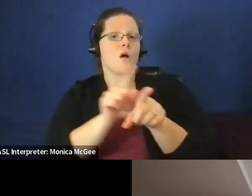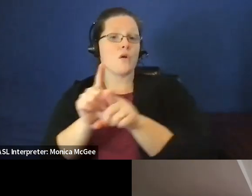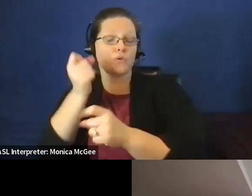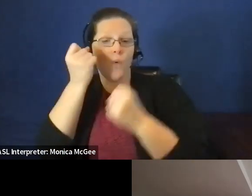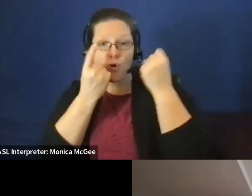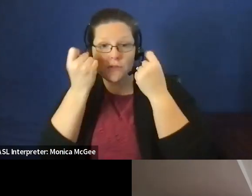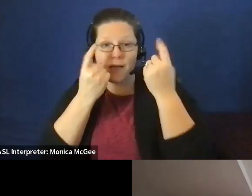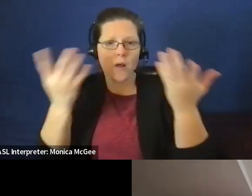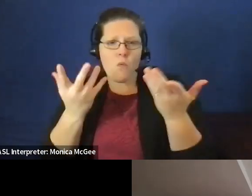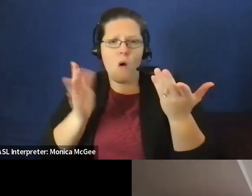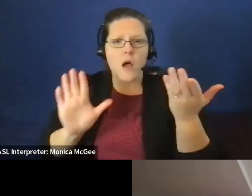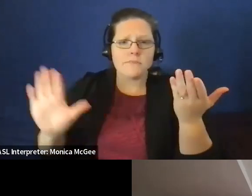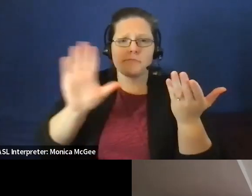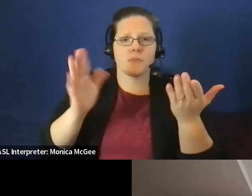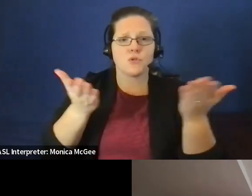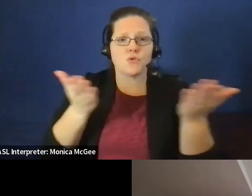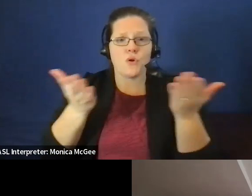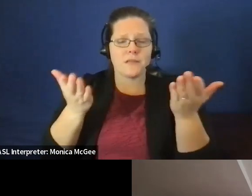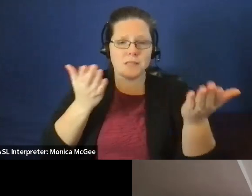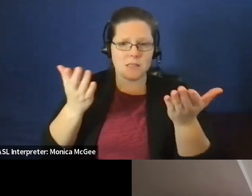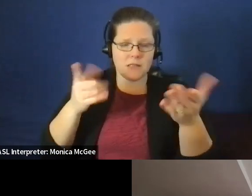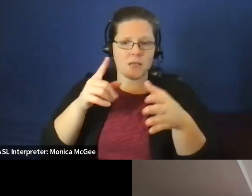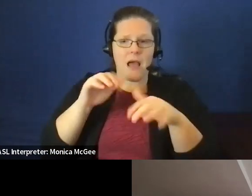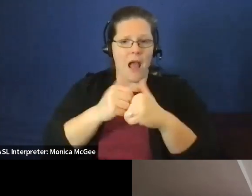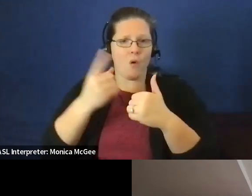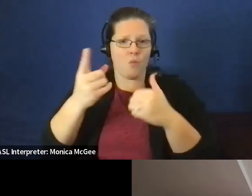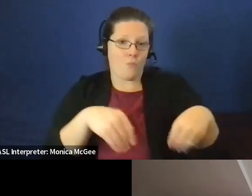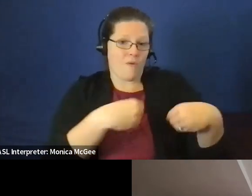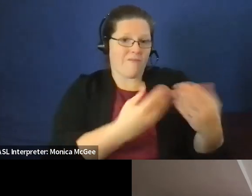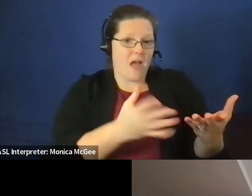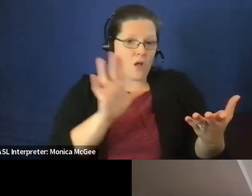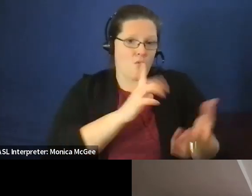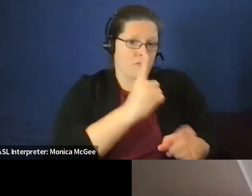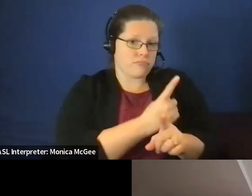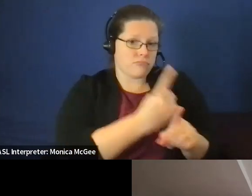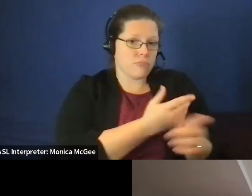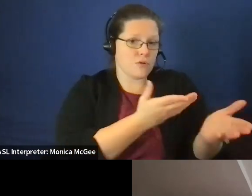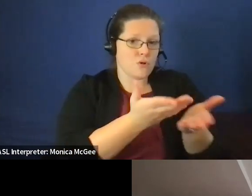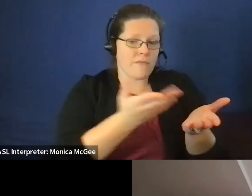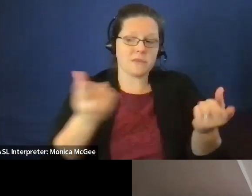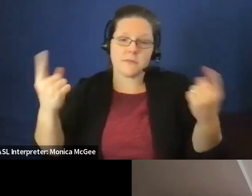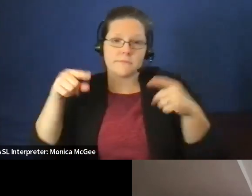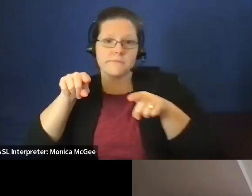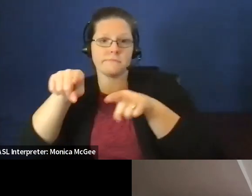explained, it is helpful having it in your SPIL and understanding what are